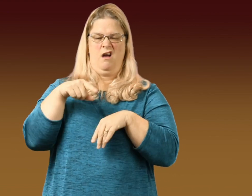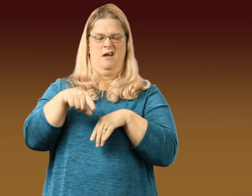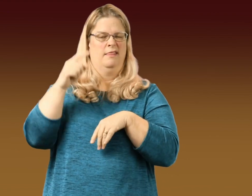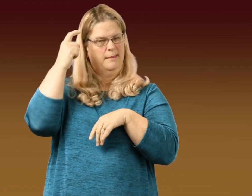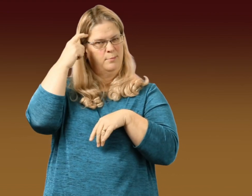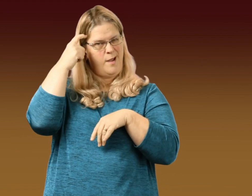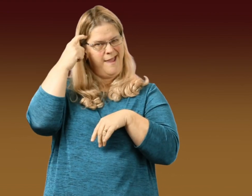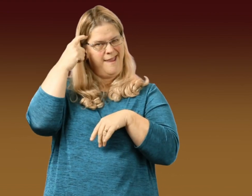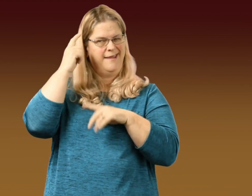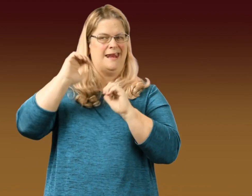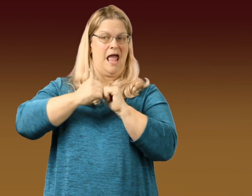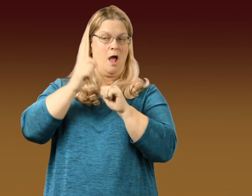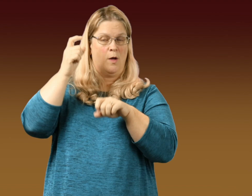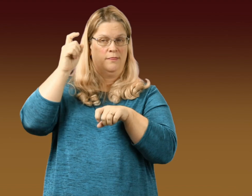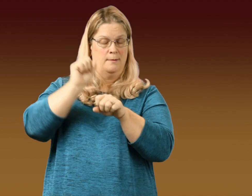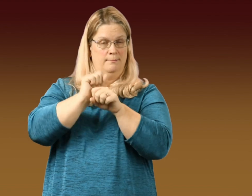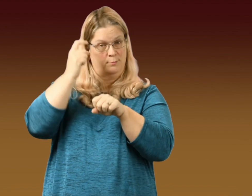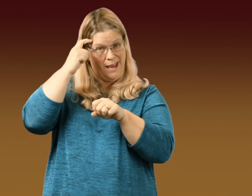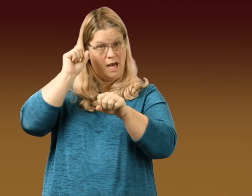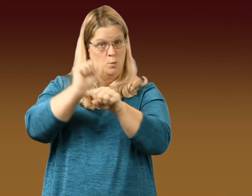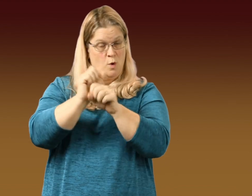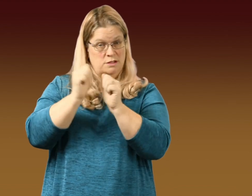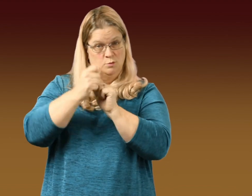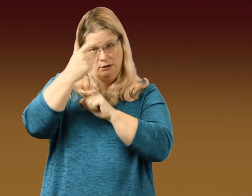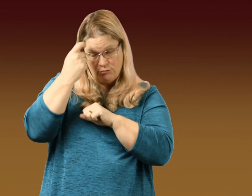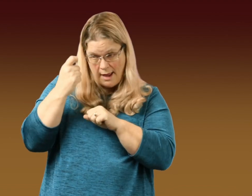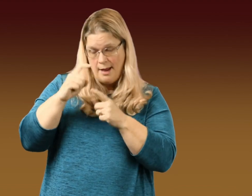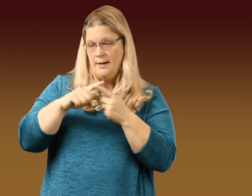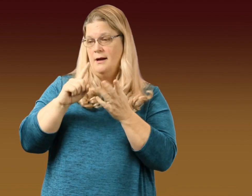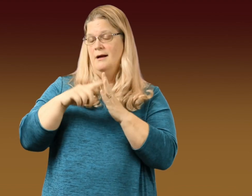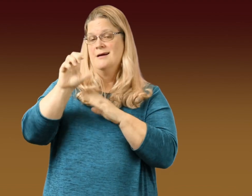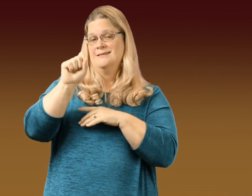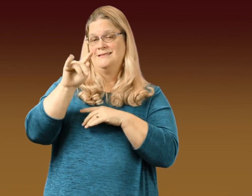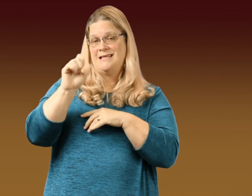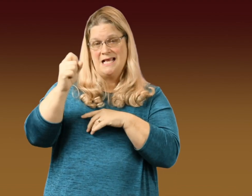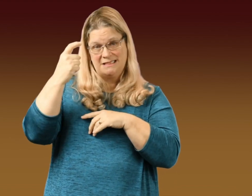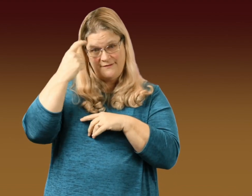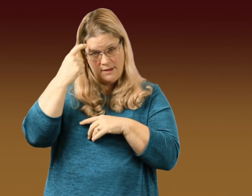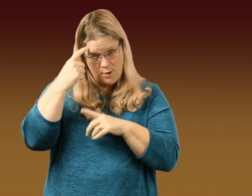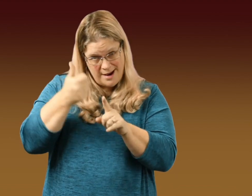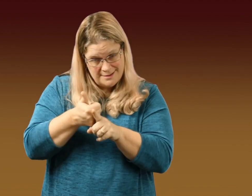and articles on the brain, how the brain works within a trauma,